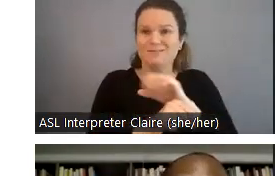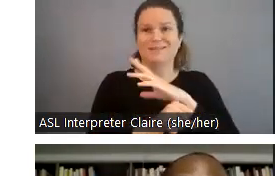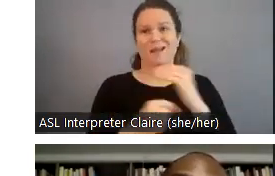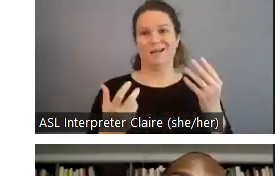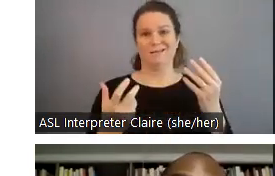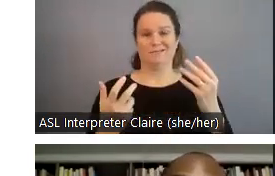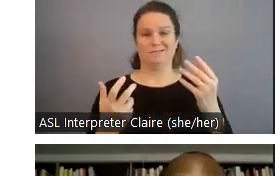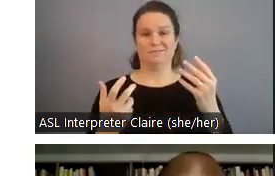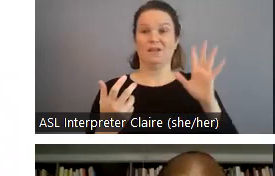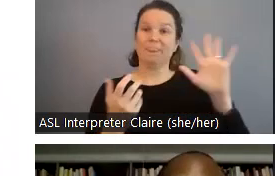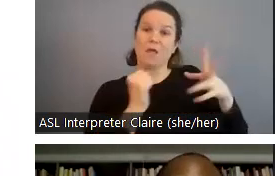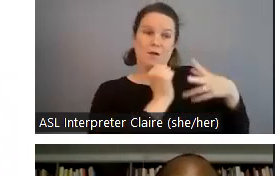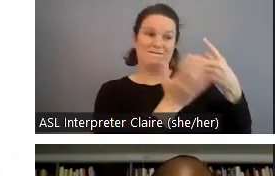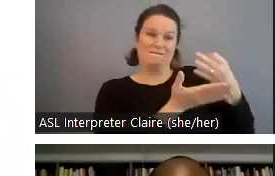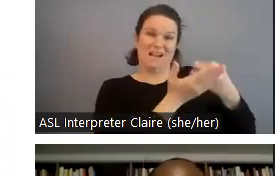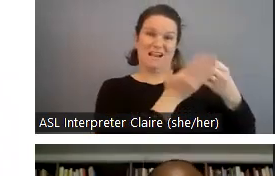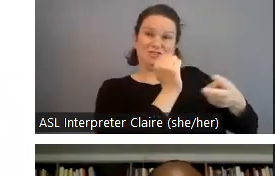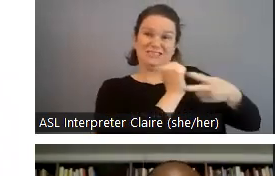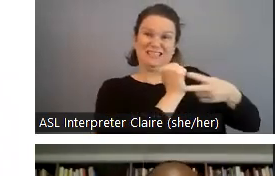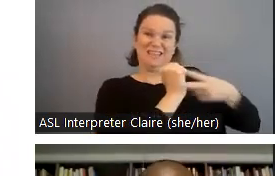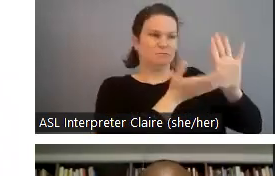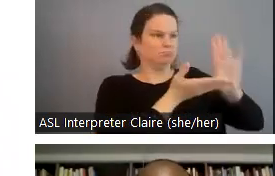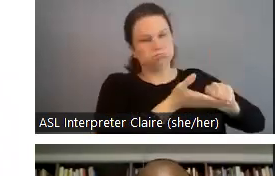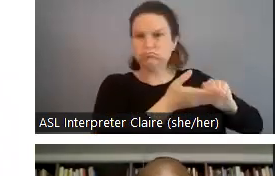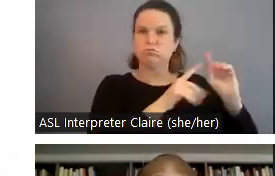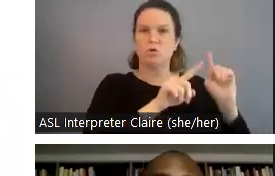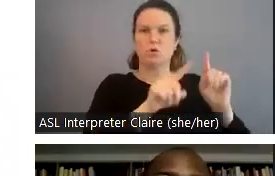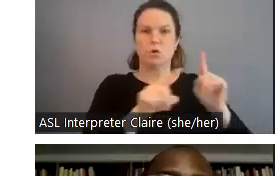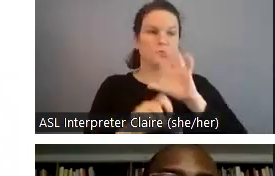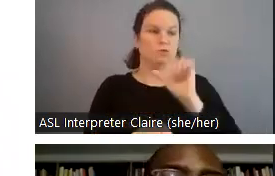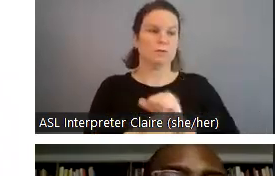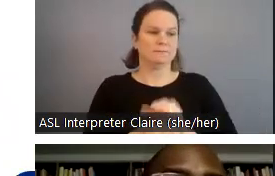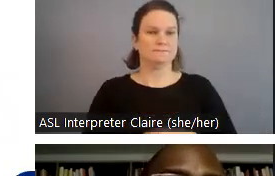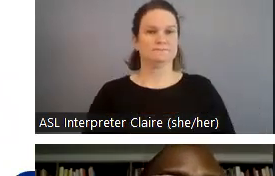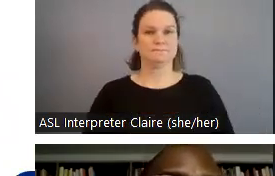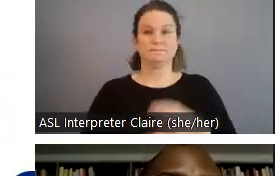they're spending a lot of her savings going to these medical appointments. The